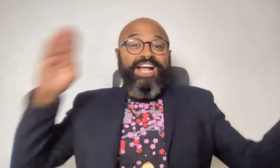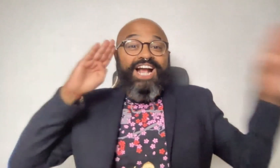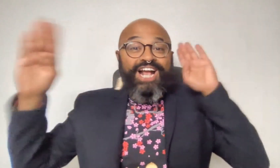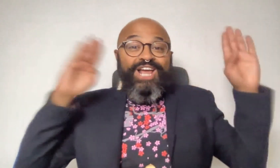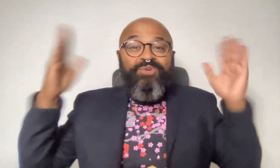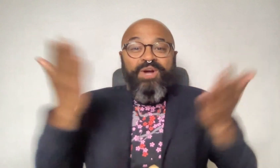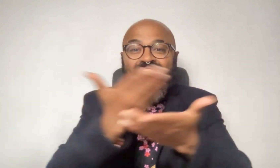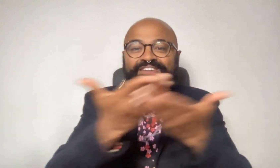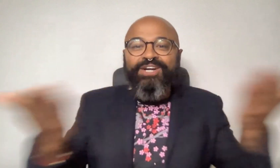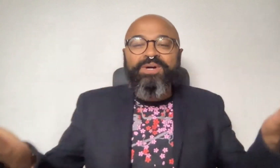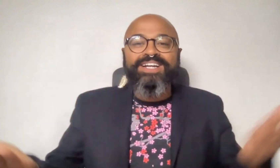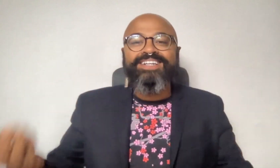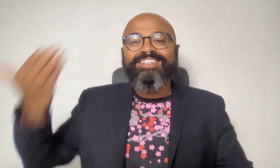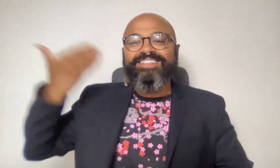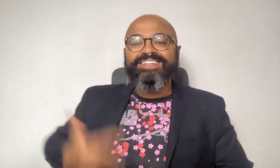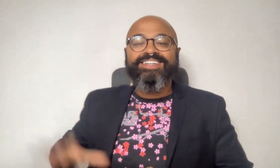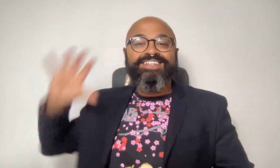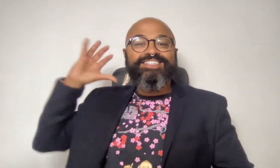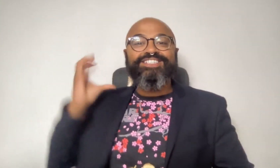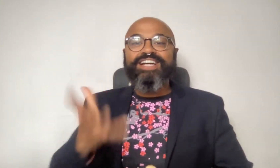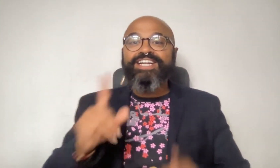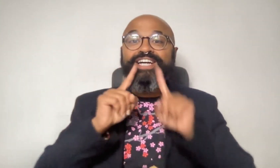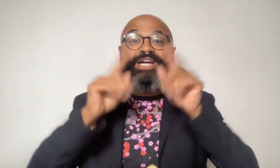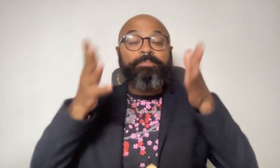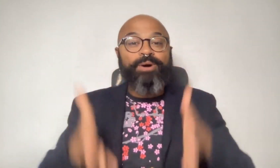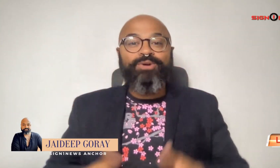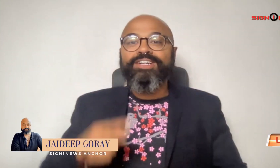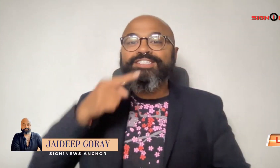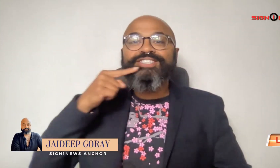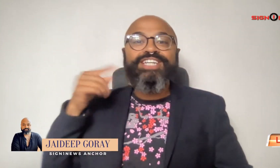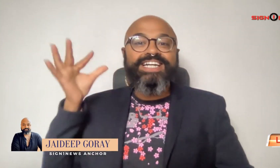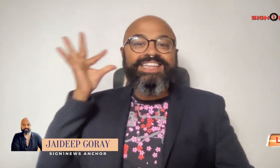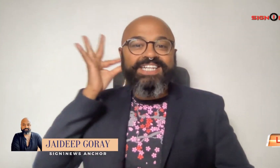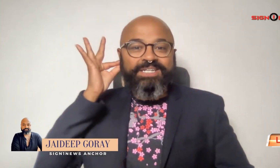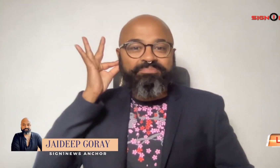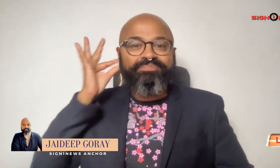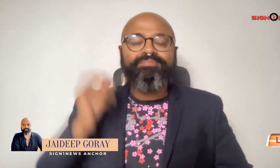Hello everyone I'm Sign1News anchor Jaideep Goray here's a quick look at the top trending